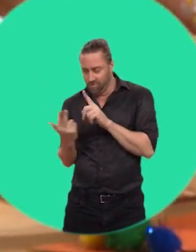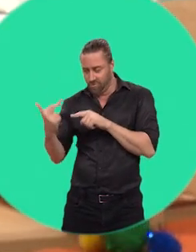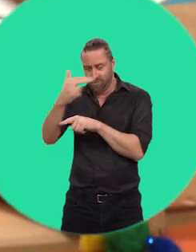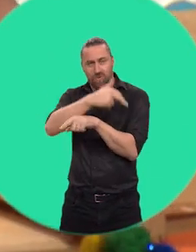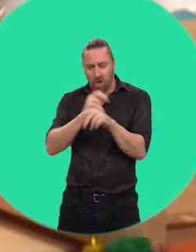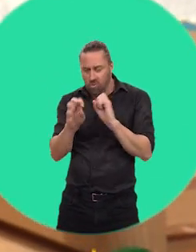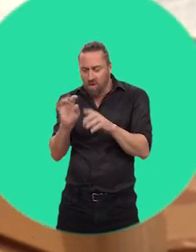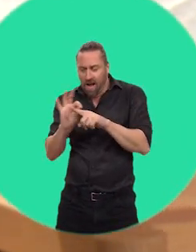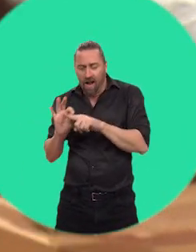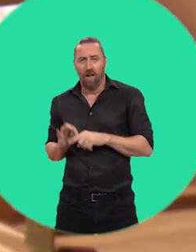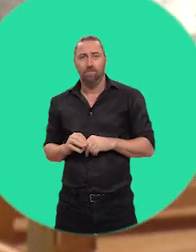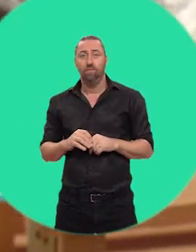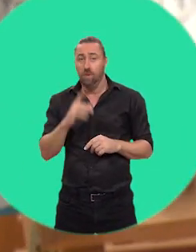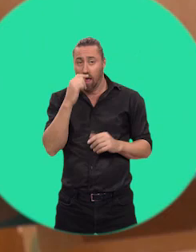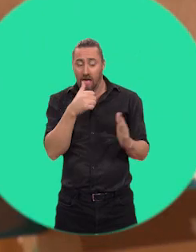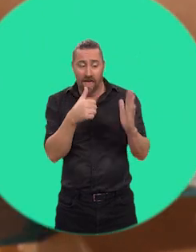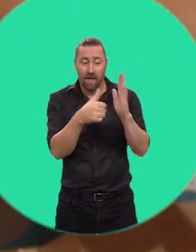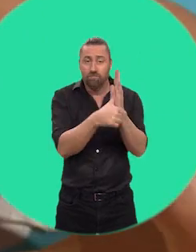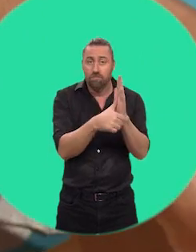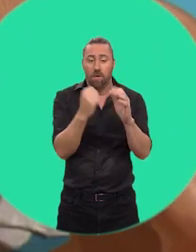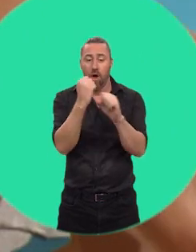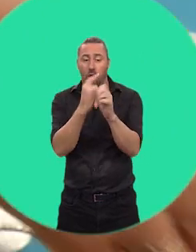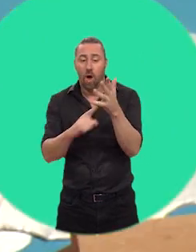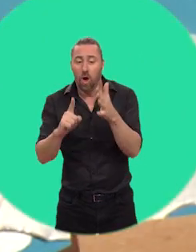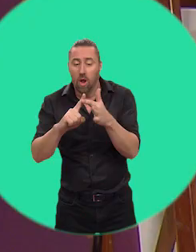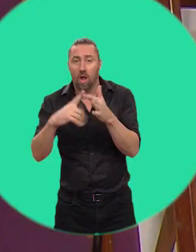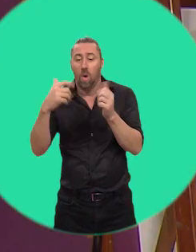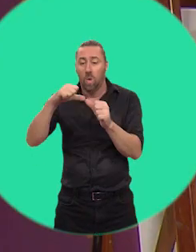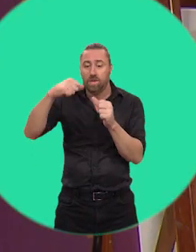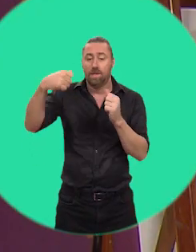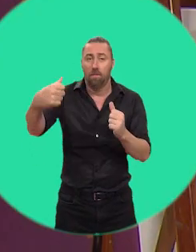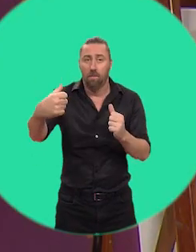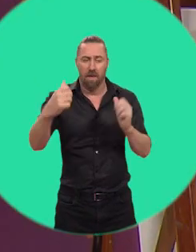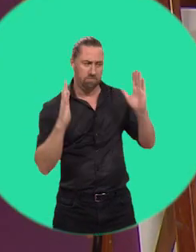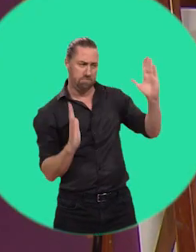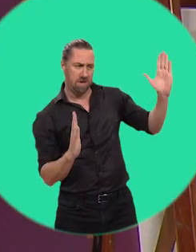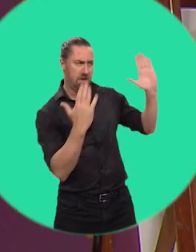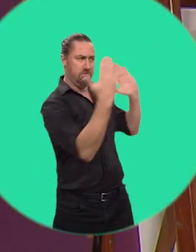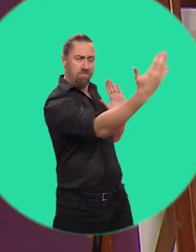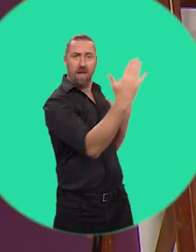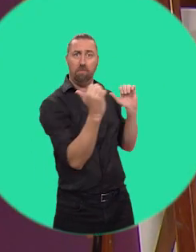We also need plenty of glue, tack, and sticky tape, and a large sheet of paper to decorate on.